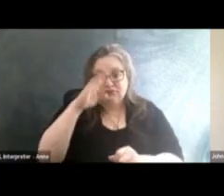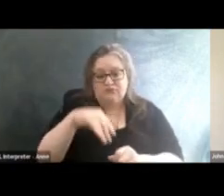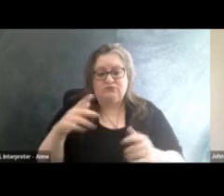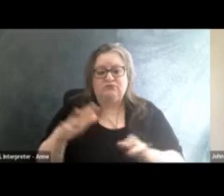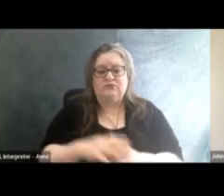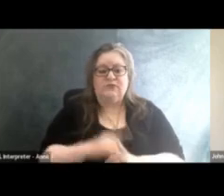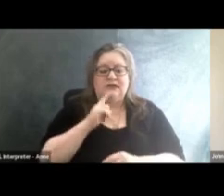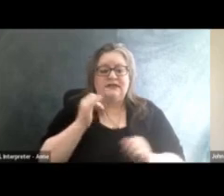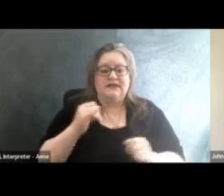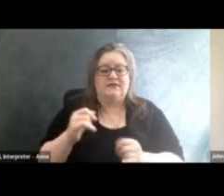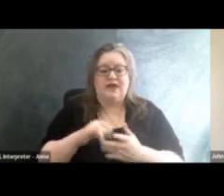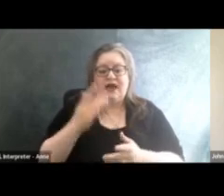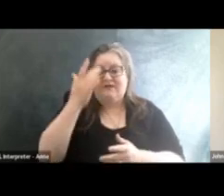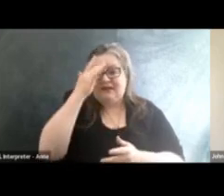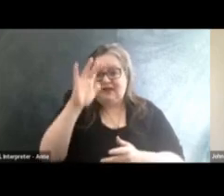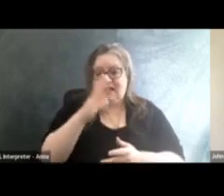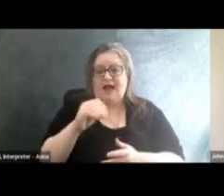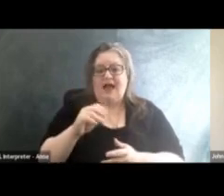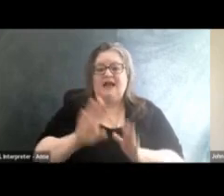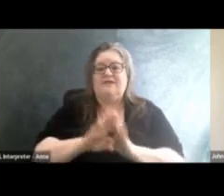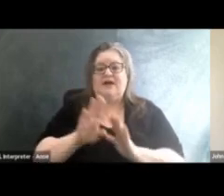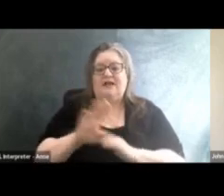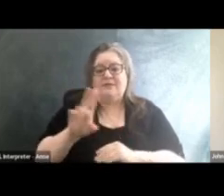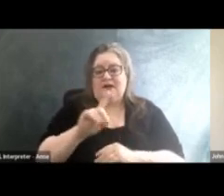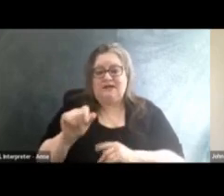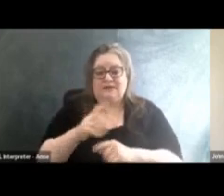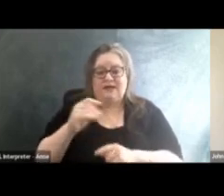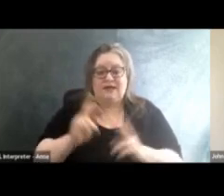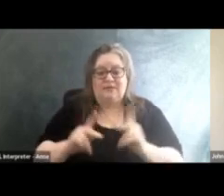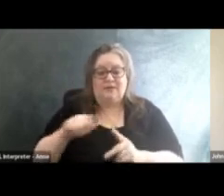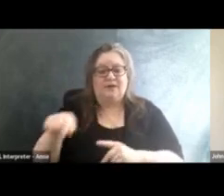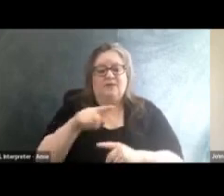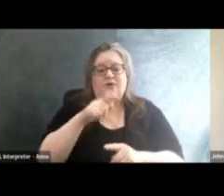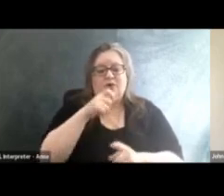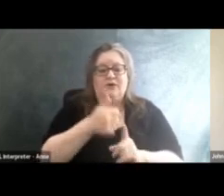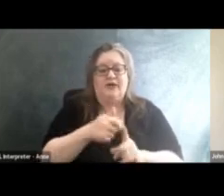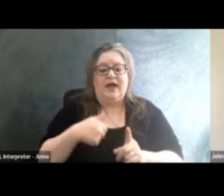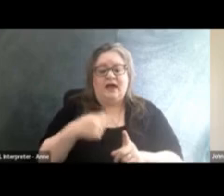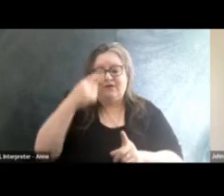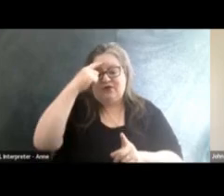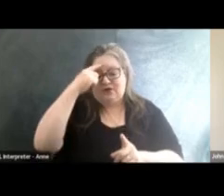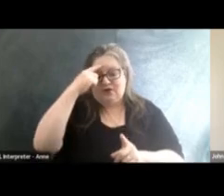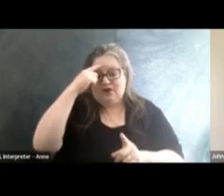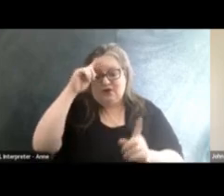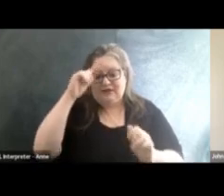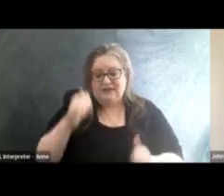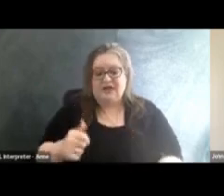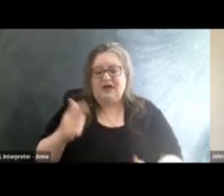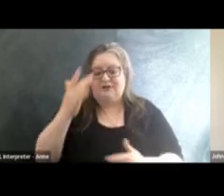individuals who have intellectual and developmental disabilities as well. As those who have neurodegenerative diseases, including dementia,